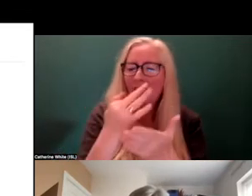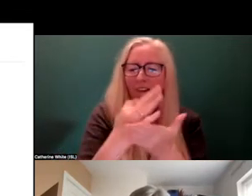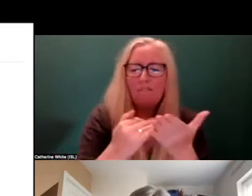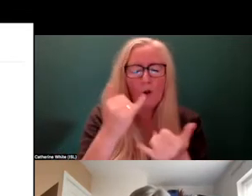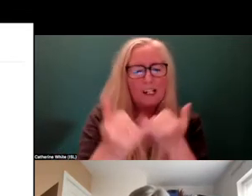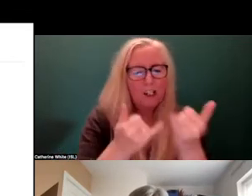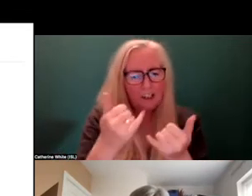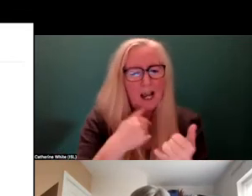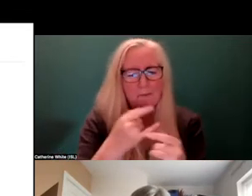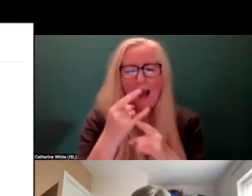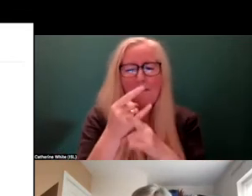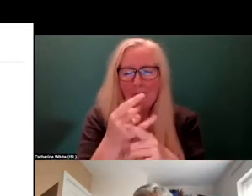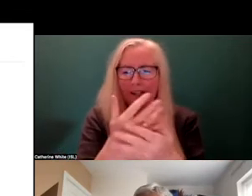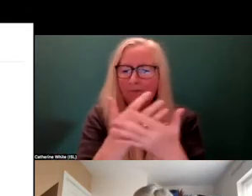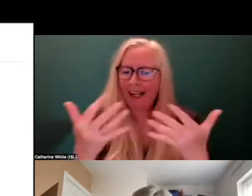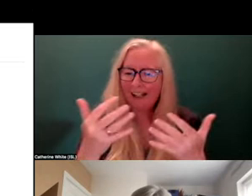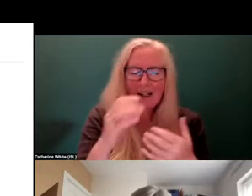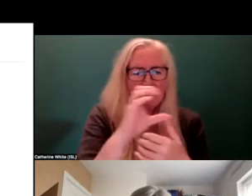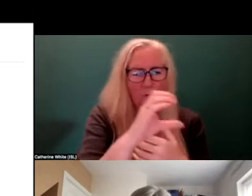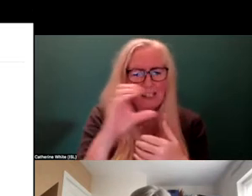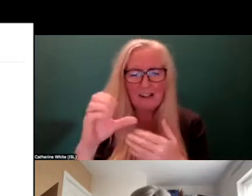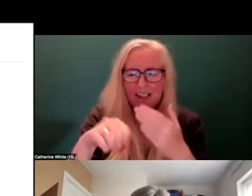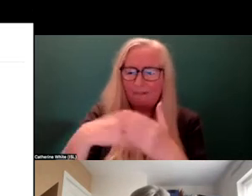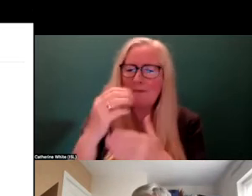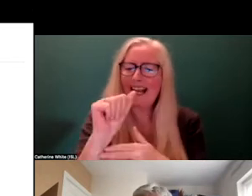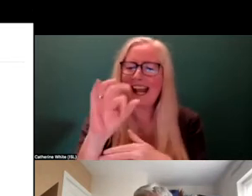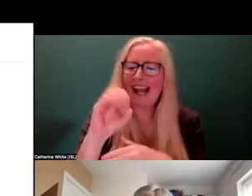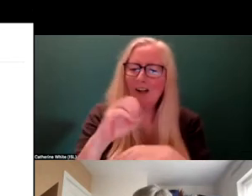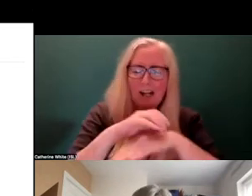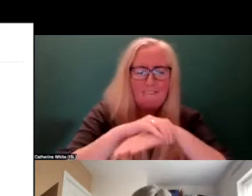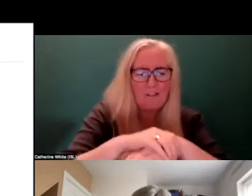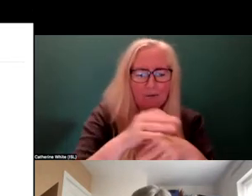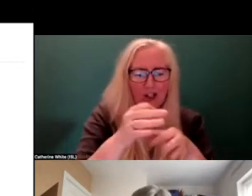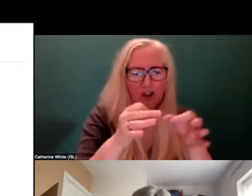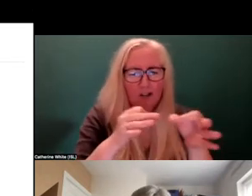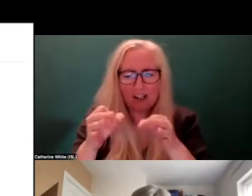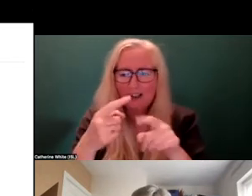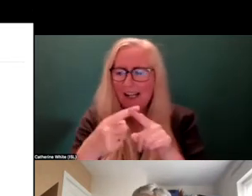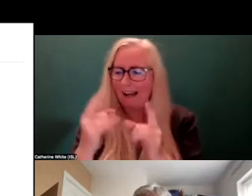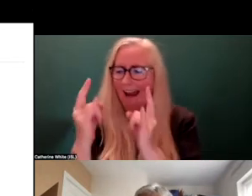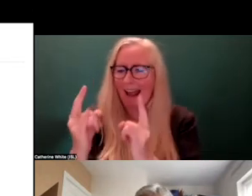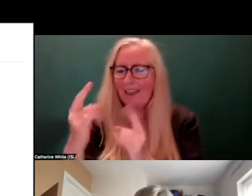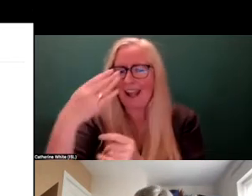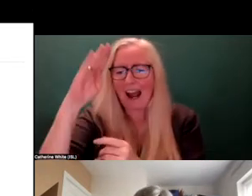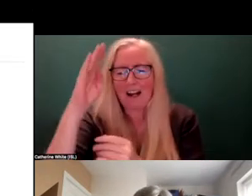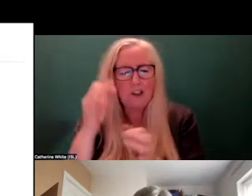And over the last few years, I've been helping several county councils with the development of their age-friendly strategies and Healthy Ireland strategies,